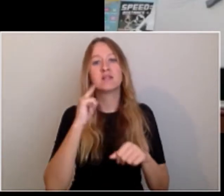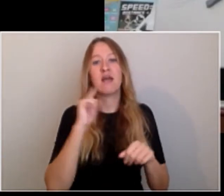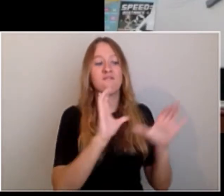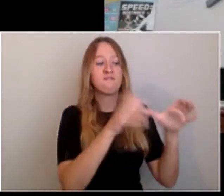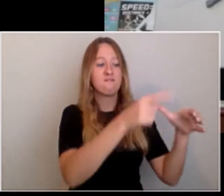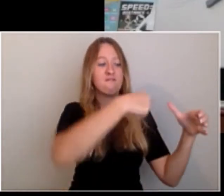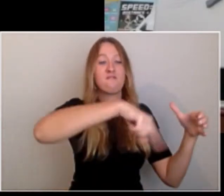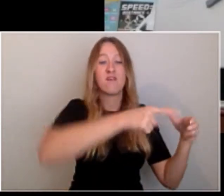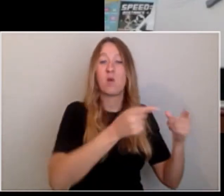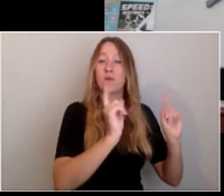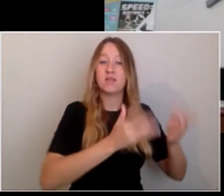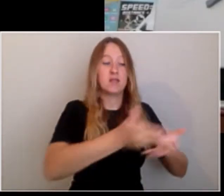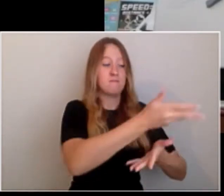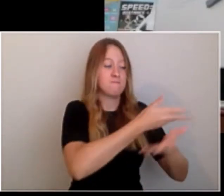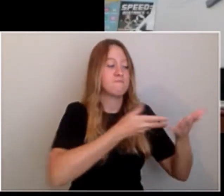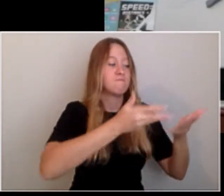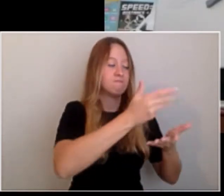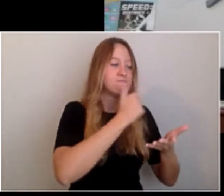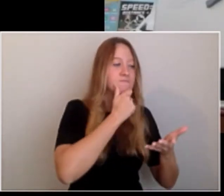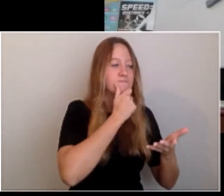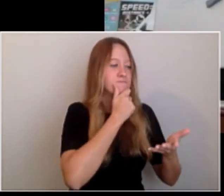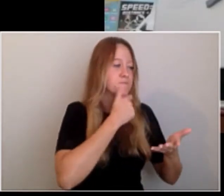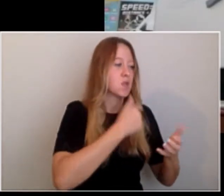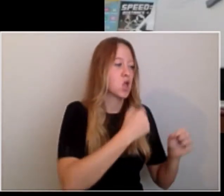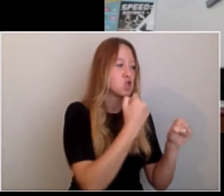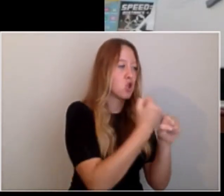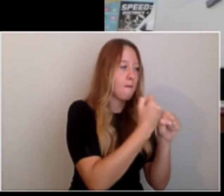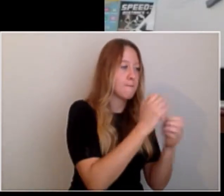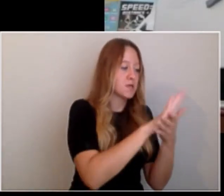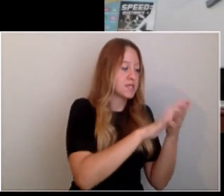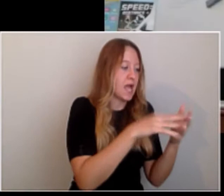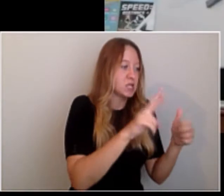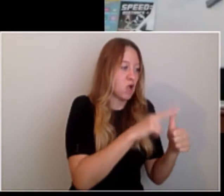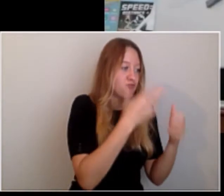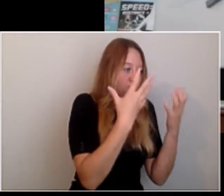together and we discussed the current numeracy signs, and we